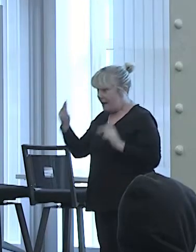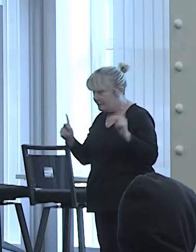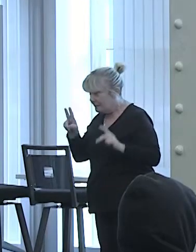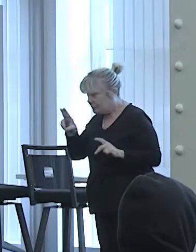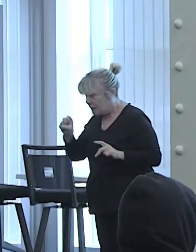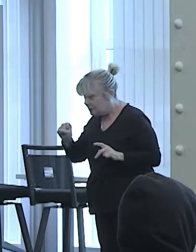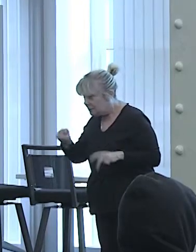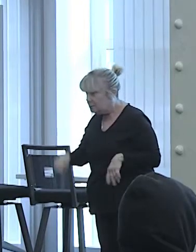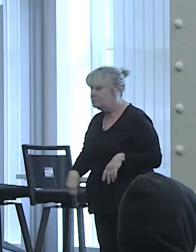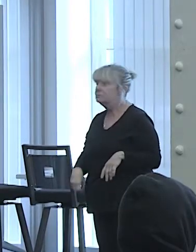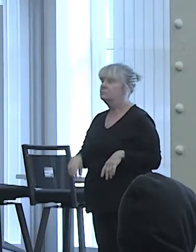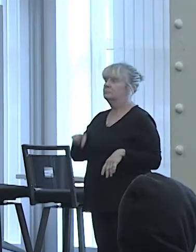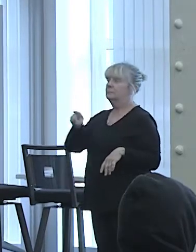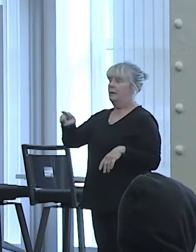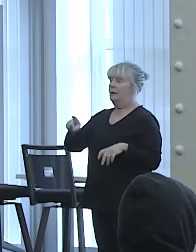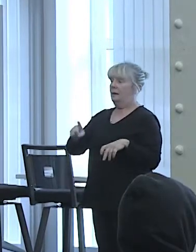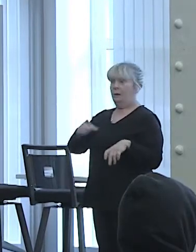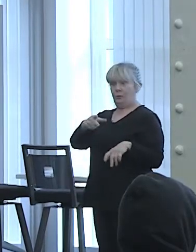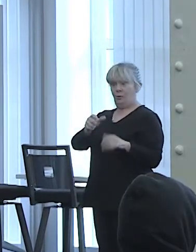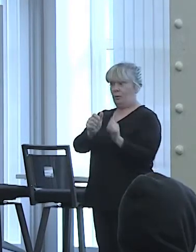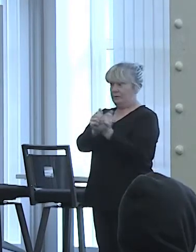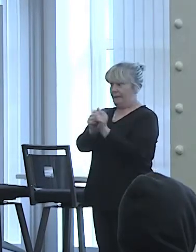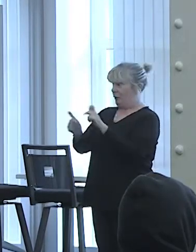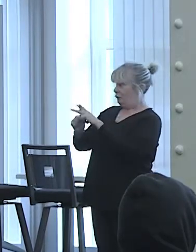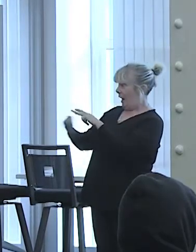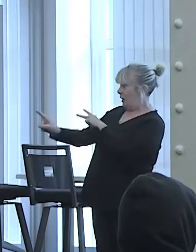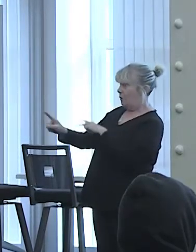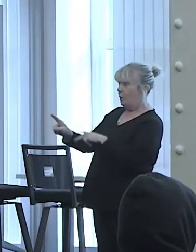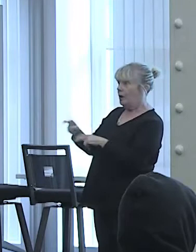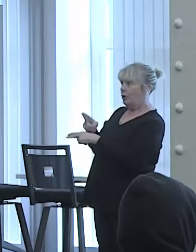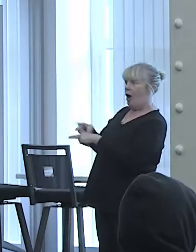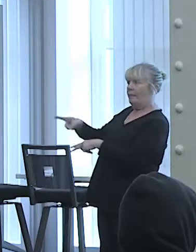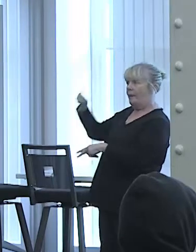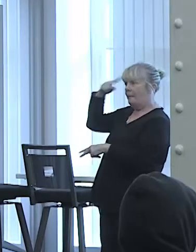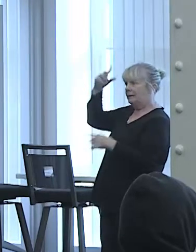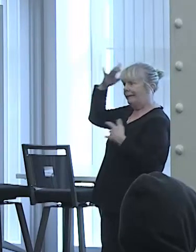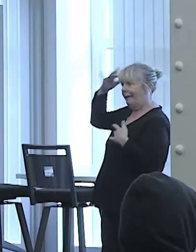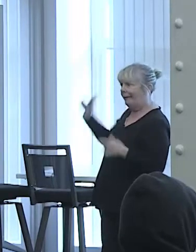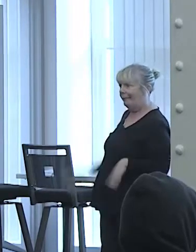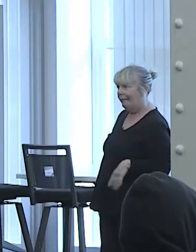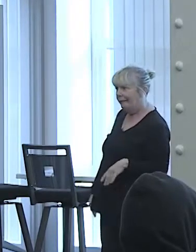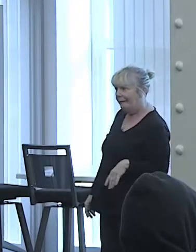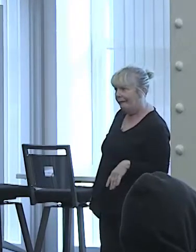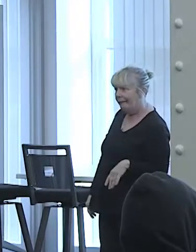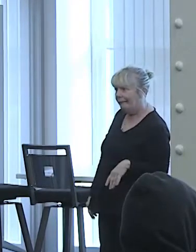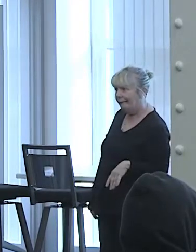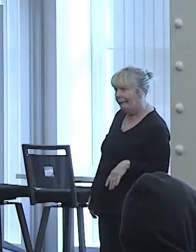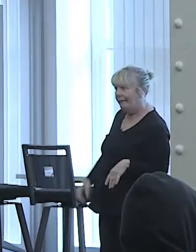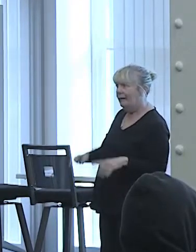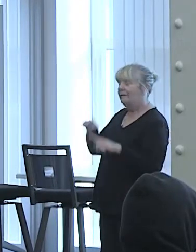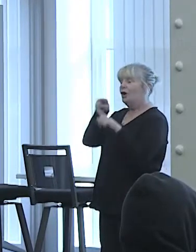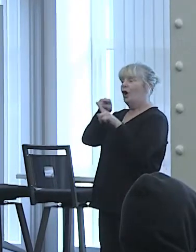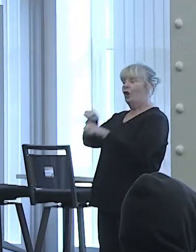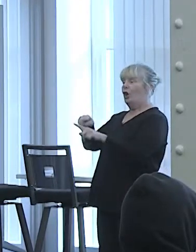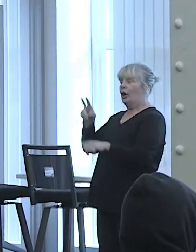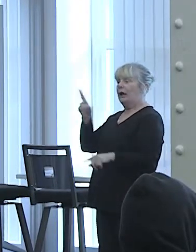if you ran away from slavery, you were said to have a mental illness. If we look at the history of sexuality in the United States